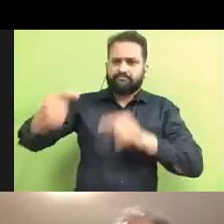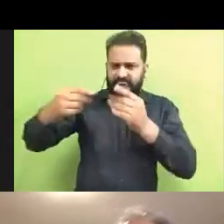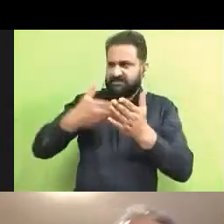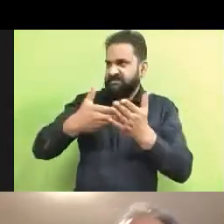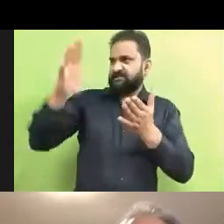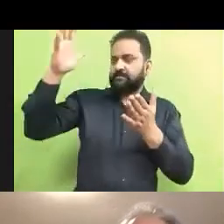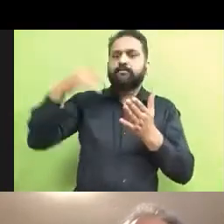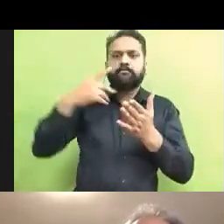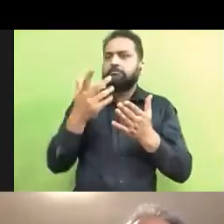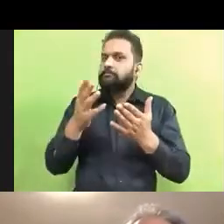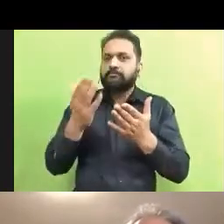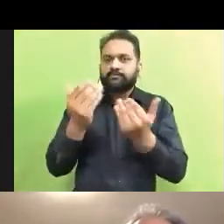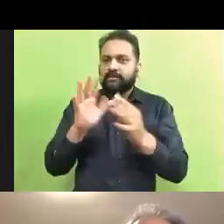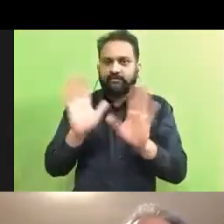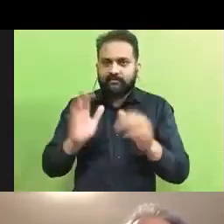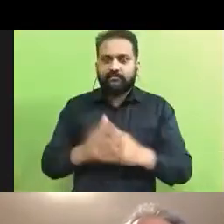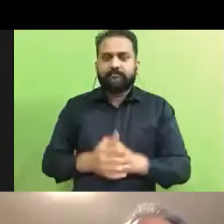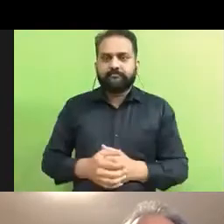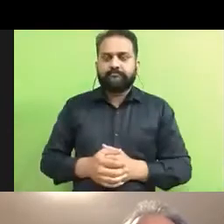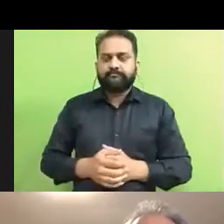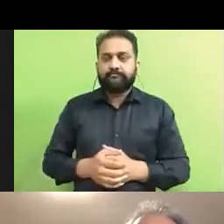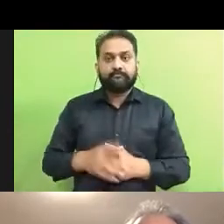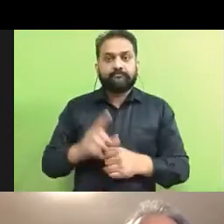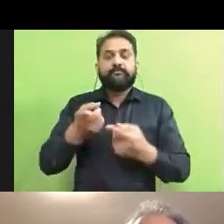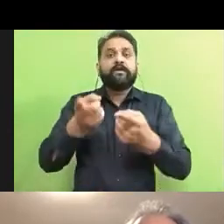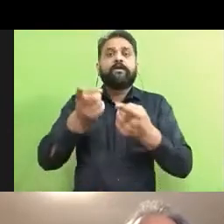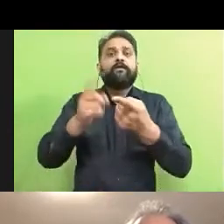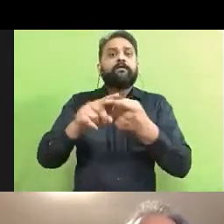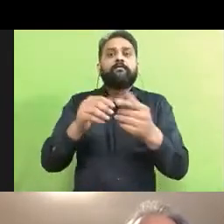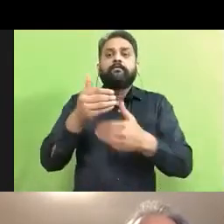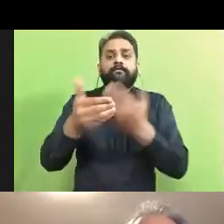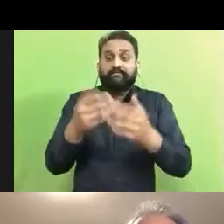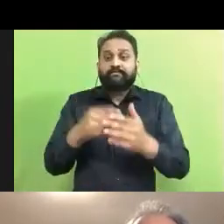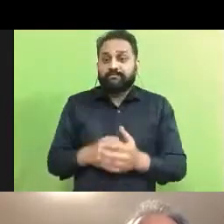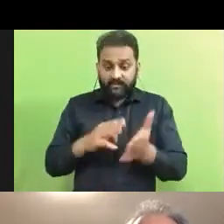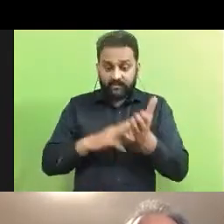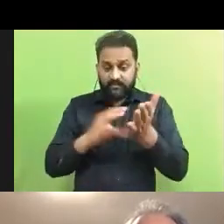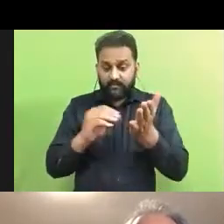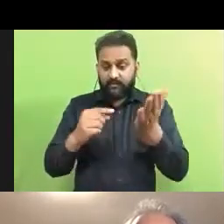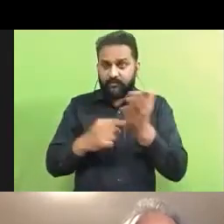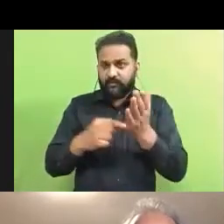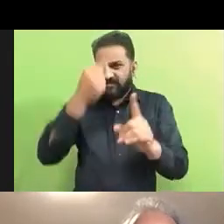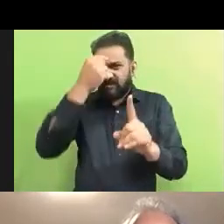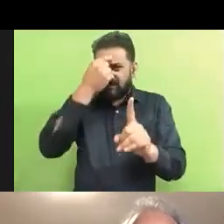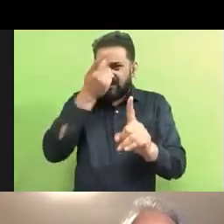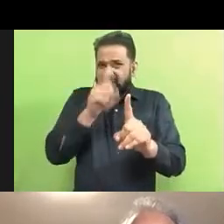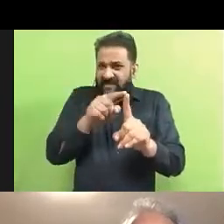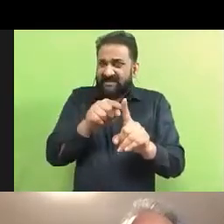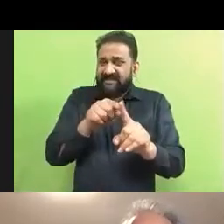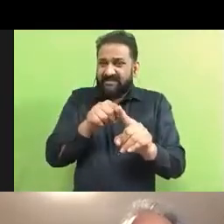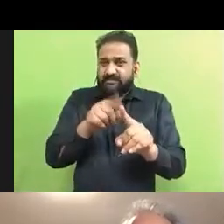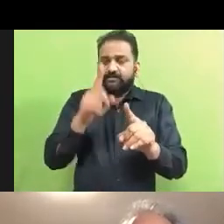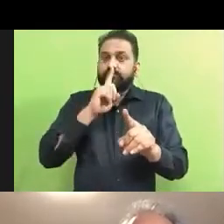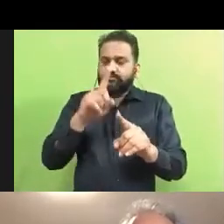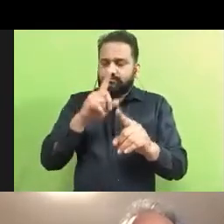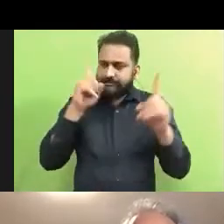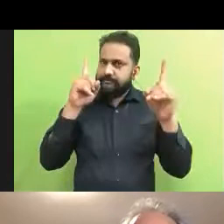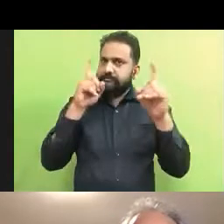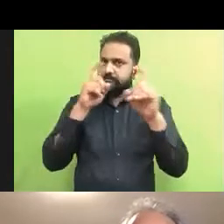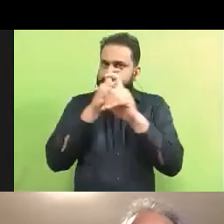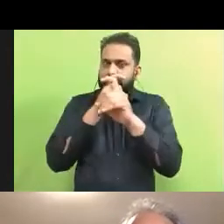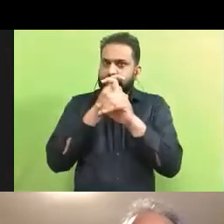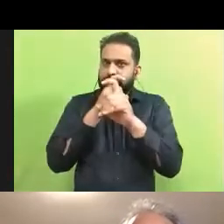then what happens because the moot problems or the facts are so complicated or like so convoluted